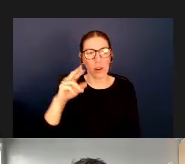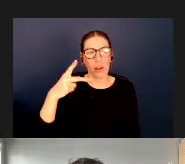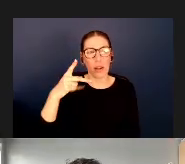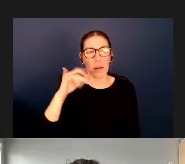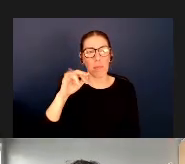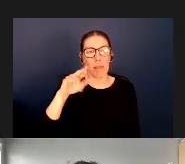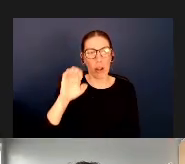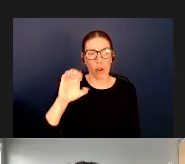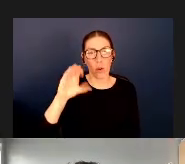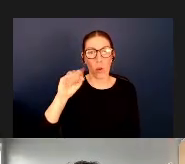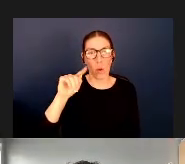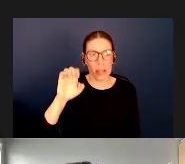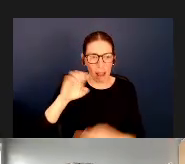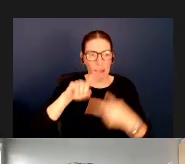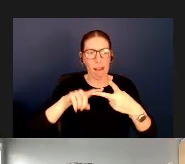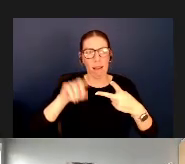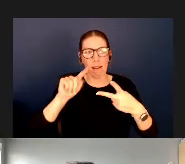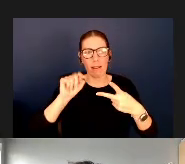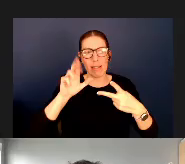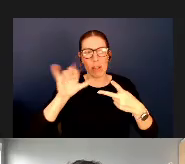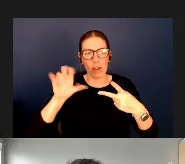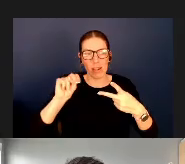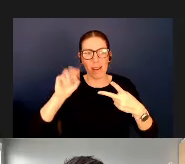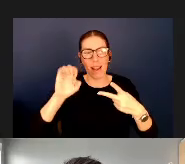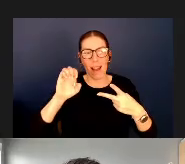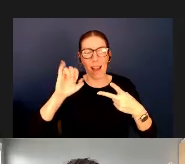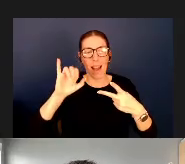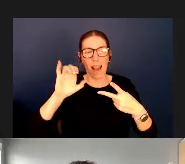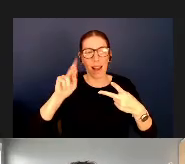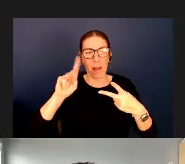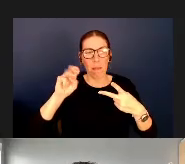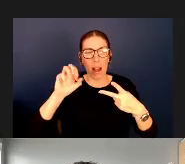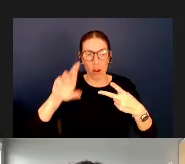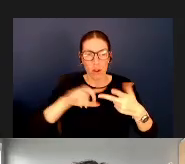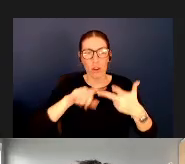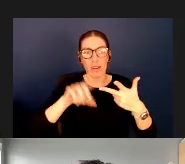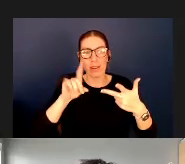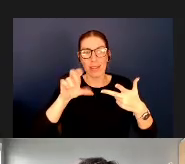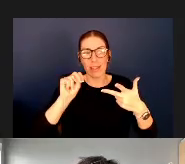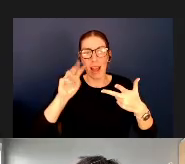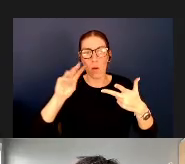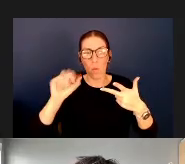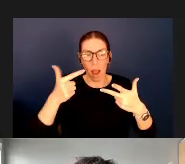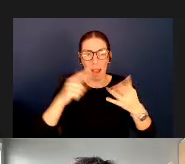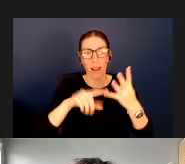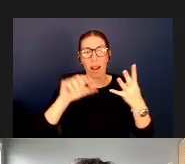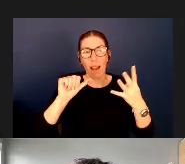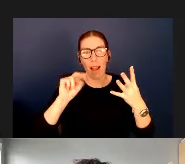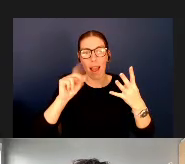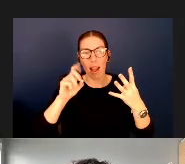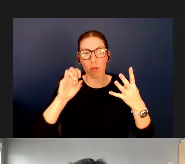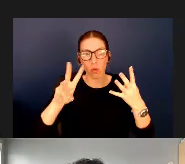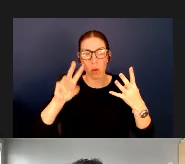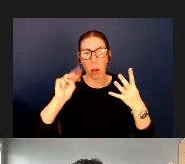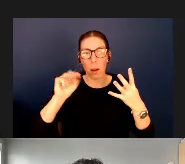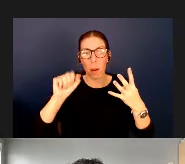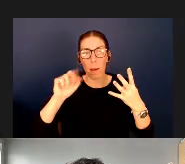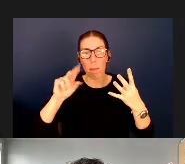Taryn Eickmeier, Dan Wang, uh Mr. Andrew Marsden and Miss Simran Walia who is an undergrad student